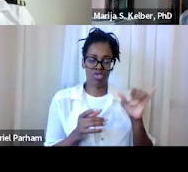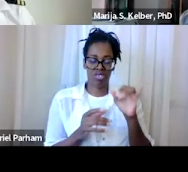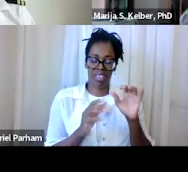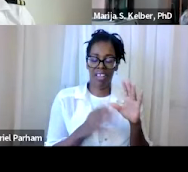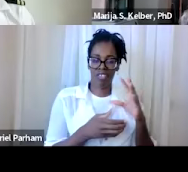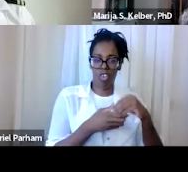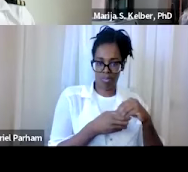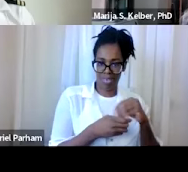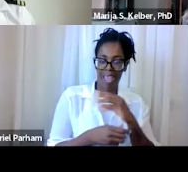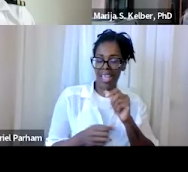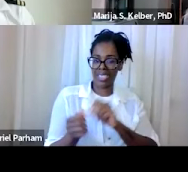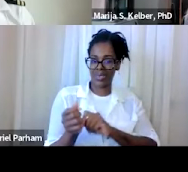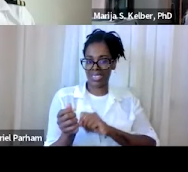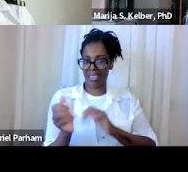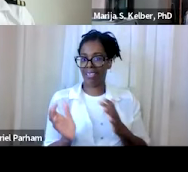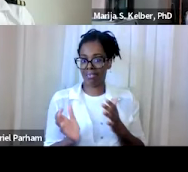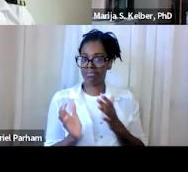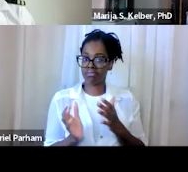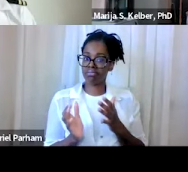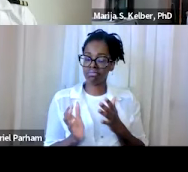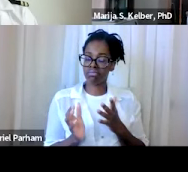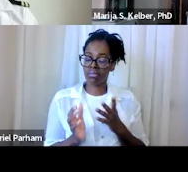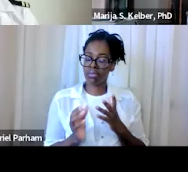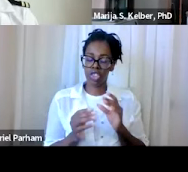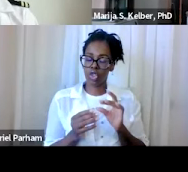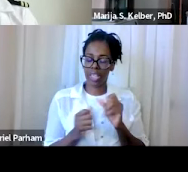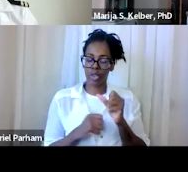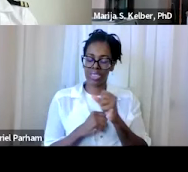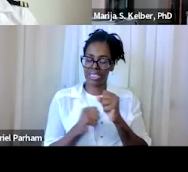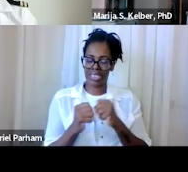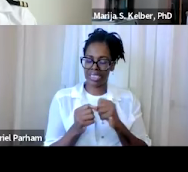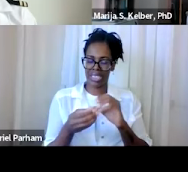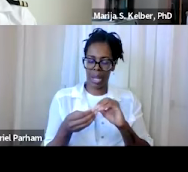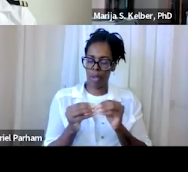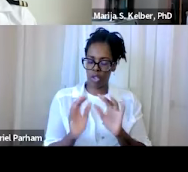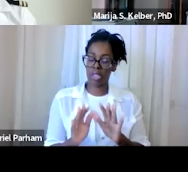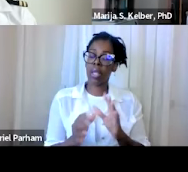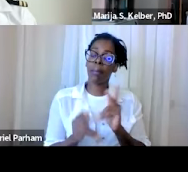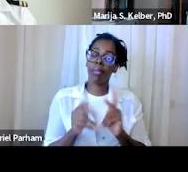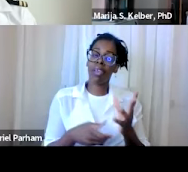And I mean positive in a statistical sense, so those involved with criminal justice system